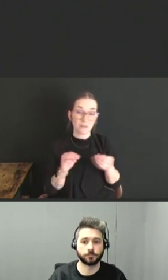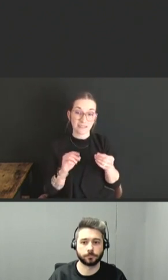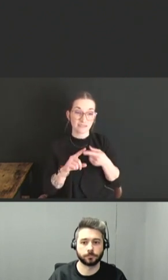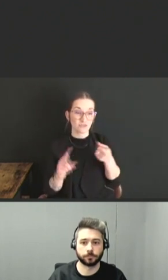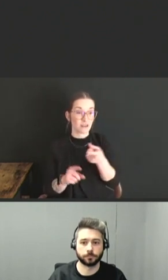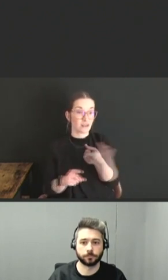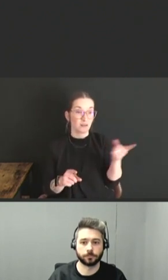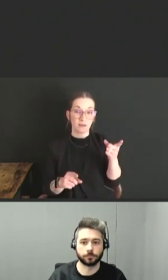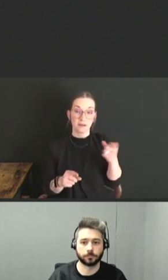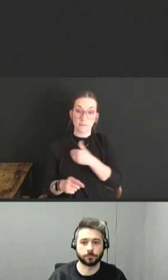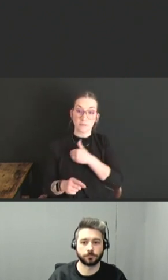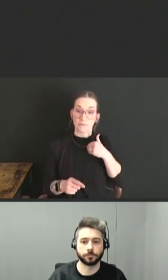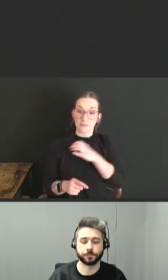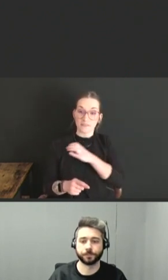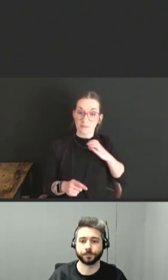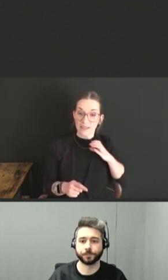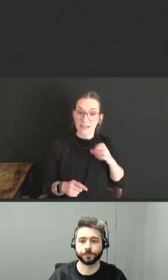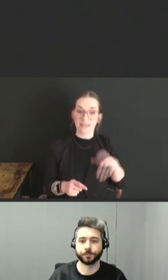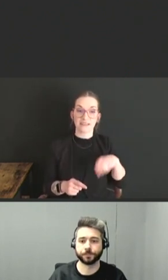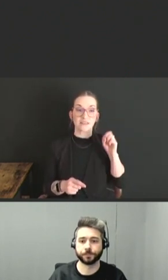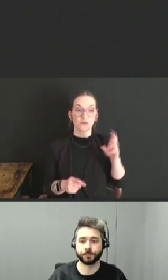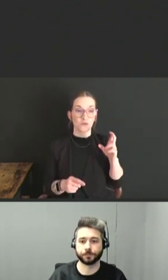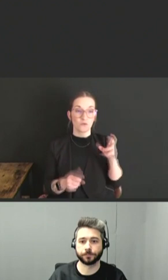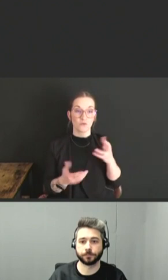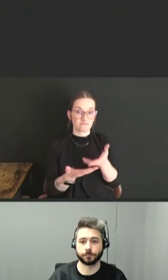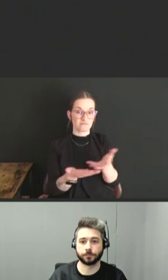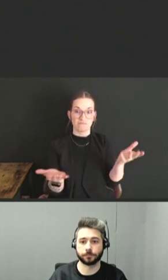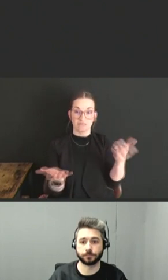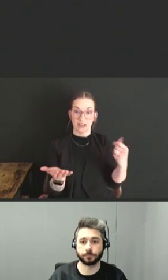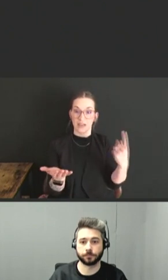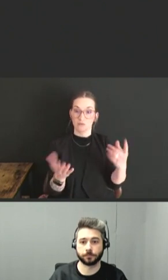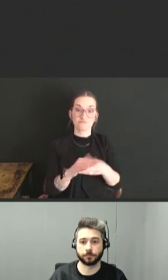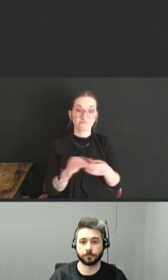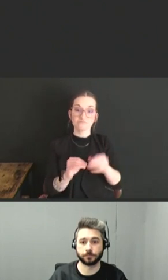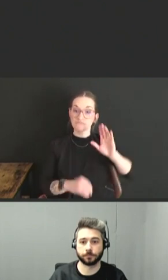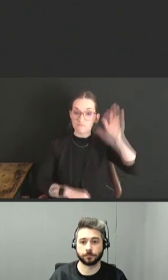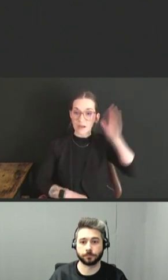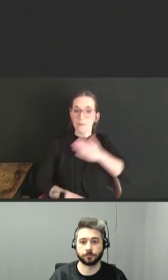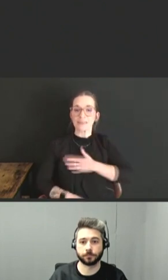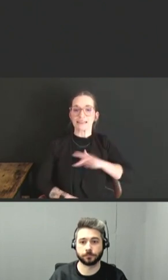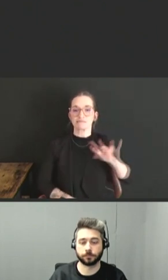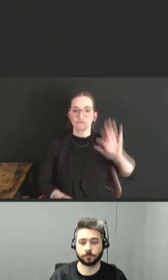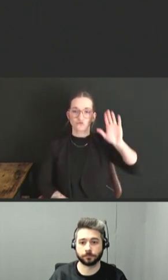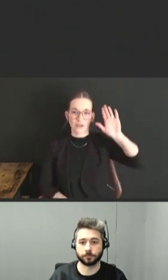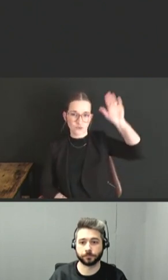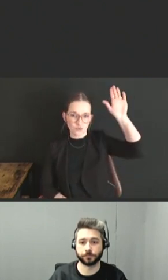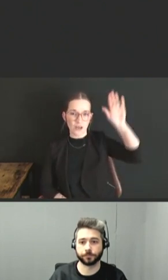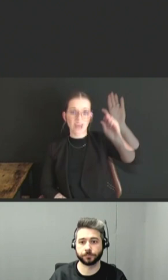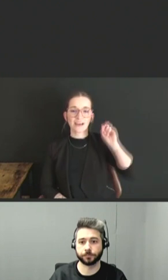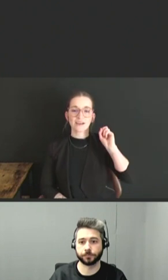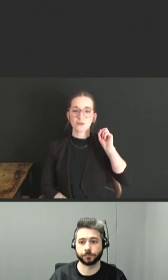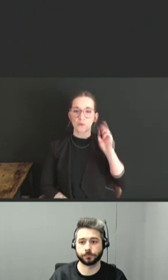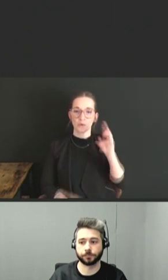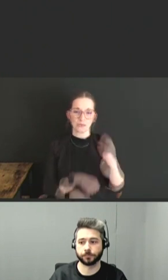or may I start the next videos? If you would please raise your hand or send me a note in chat.